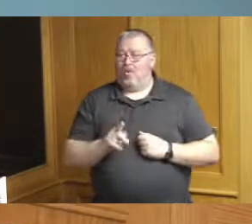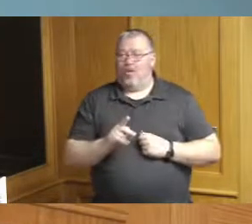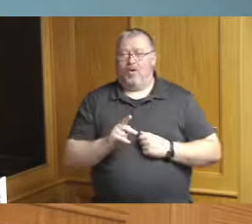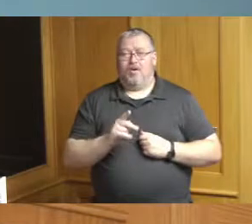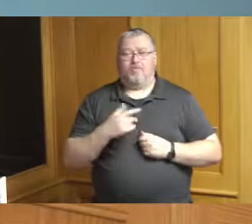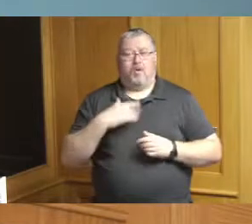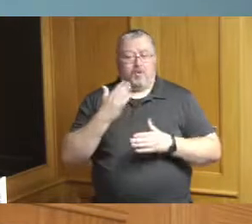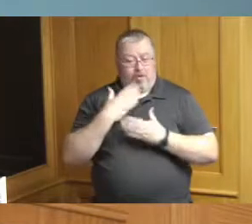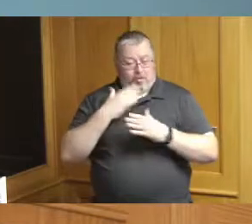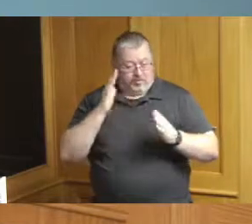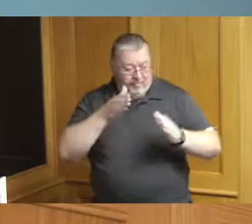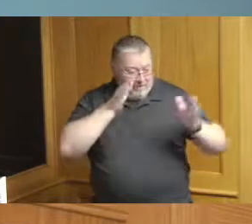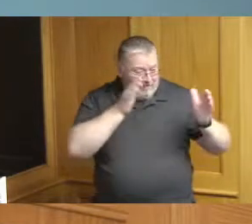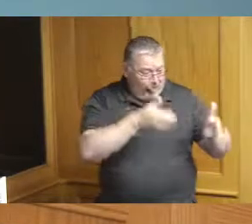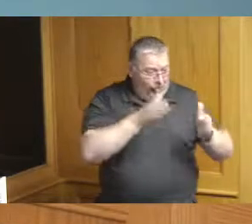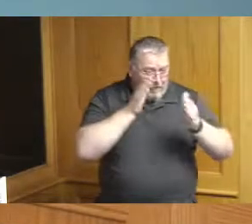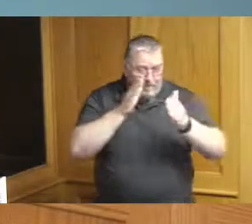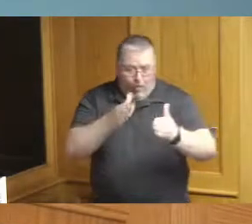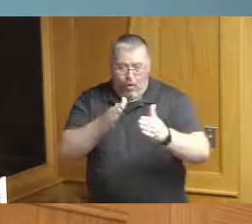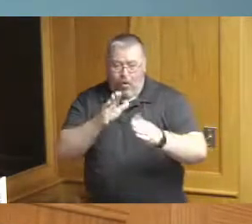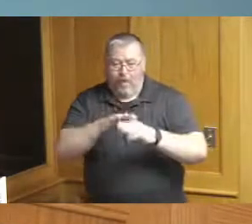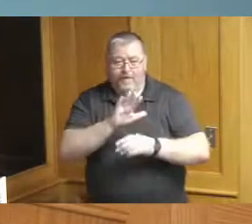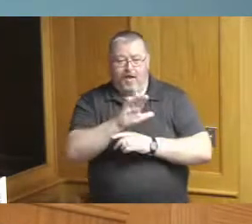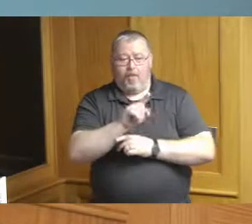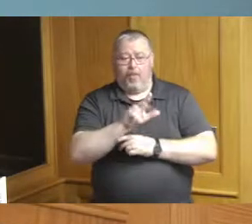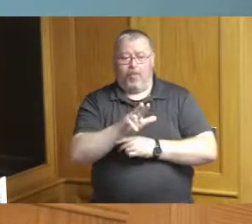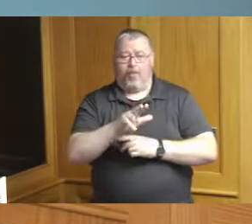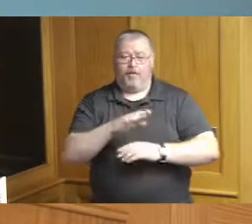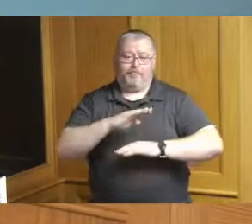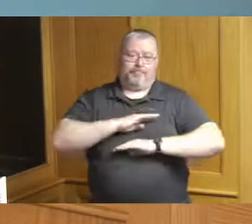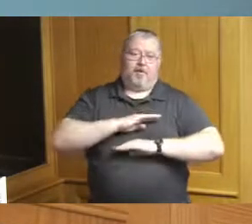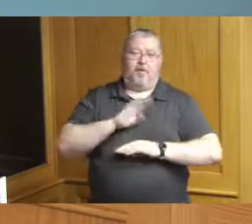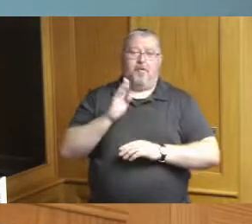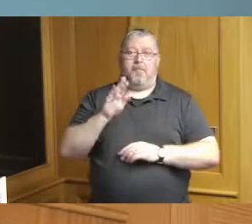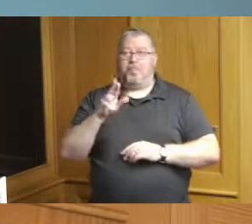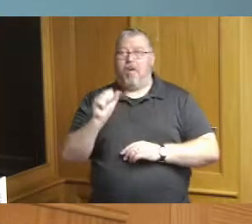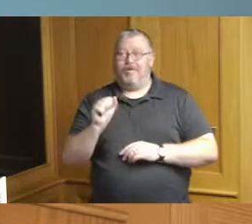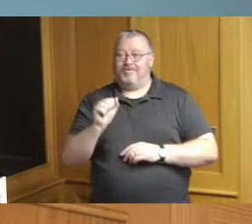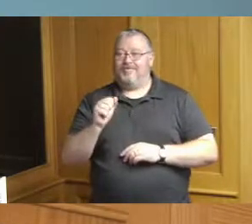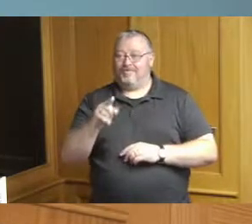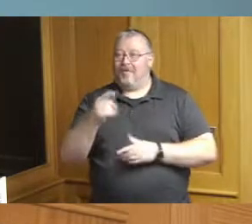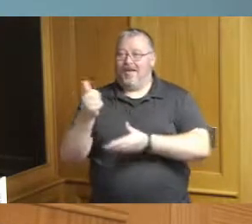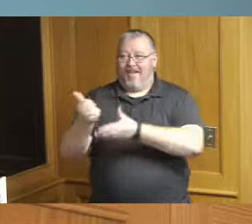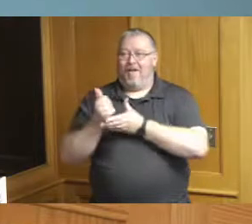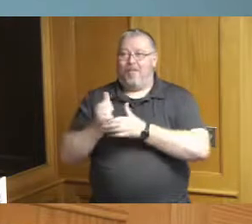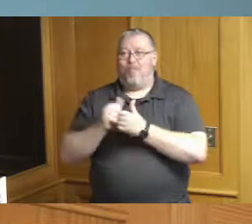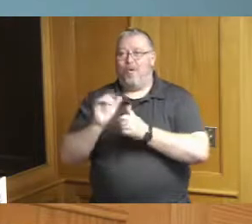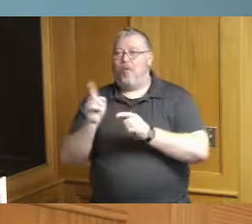targeting with the 513 relief bus which you have been helping and advising where to go on that